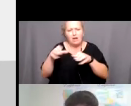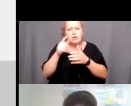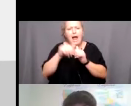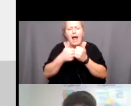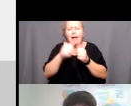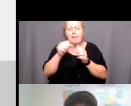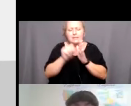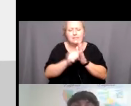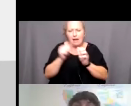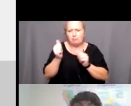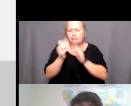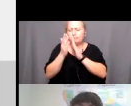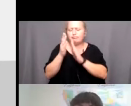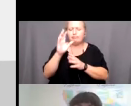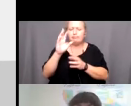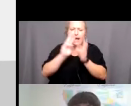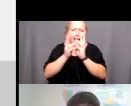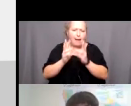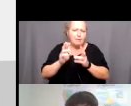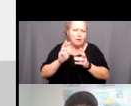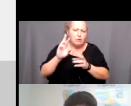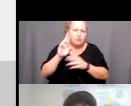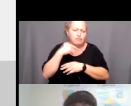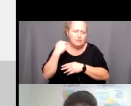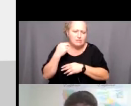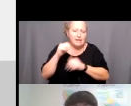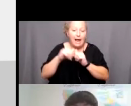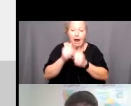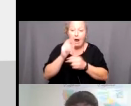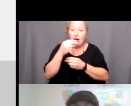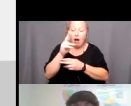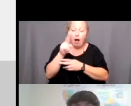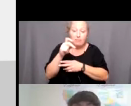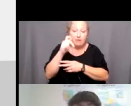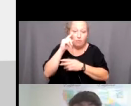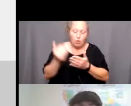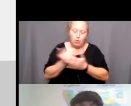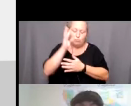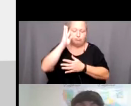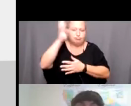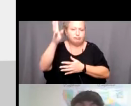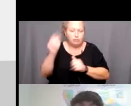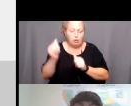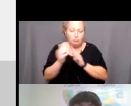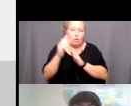and another area, where this has taken a new approach is that we have oriented all our